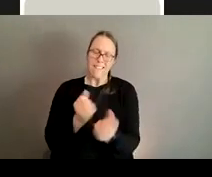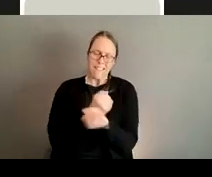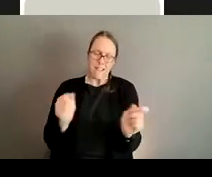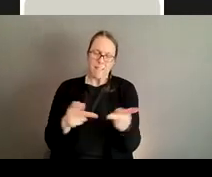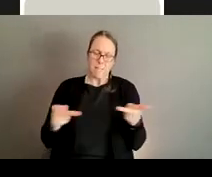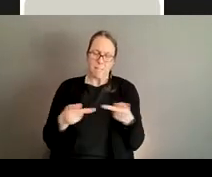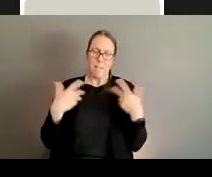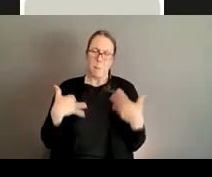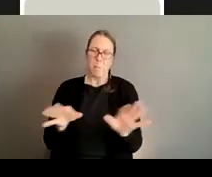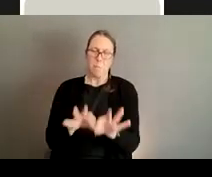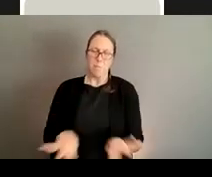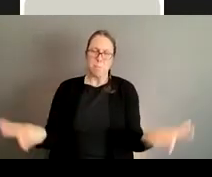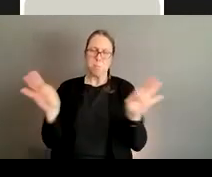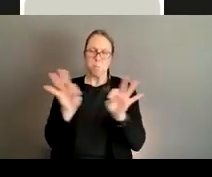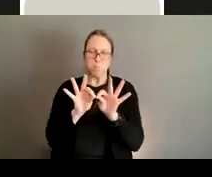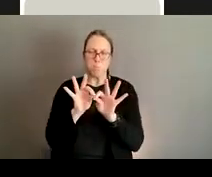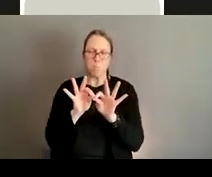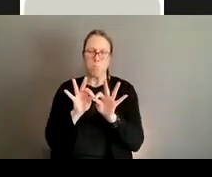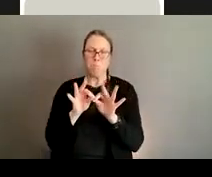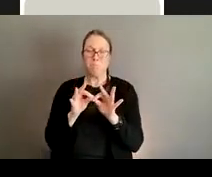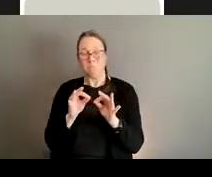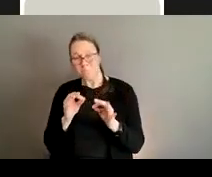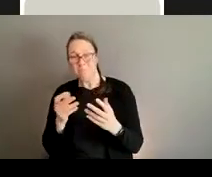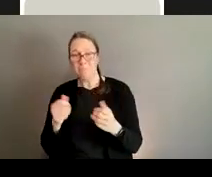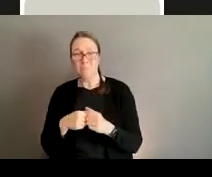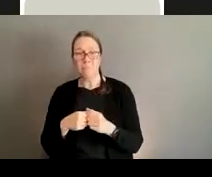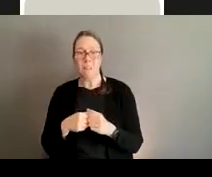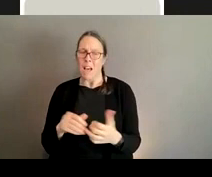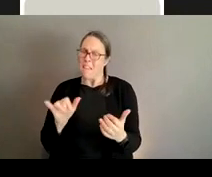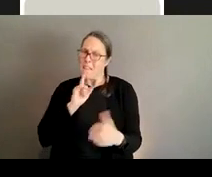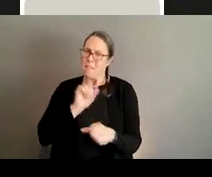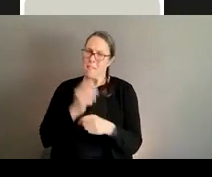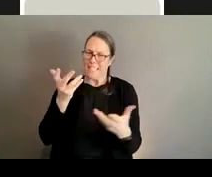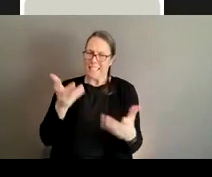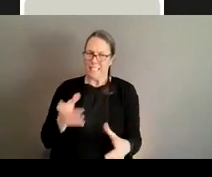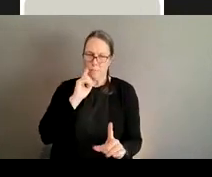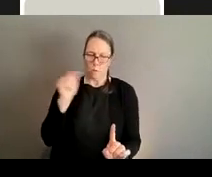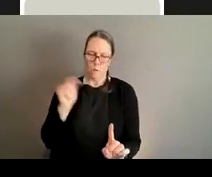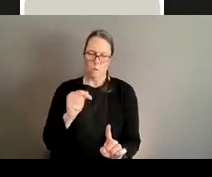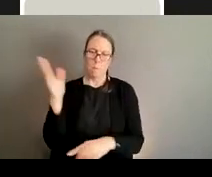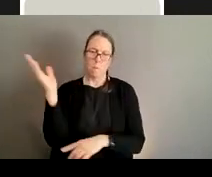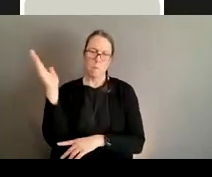That's basically it in terms of the presentation. We --